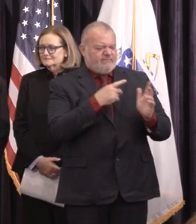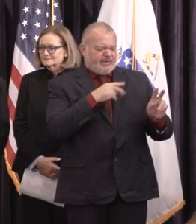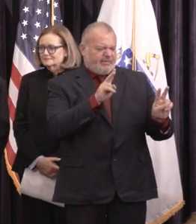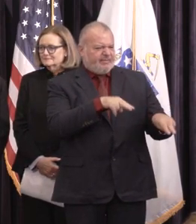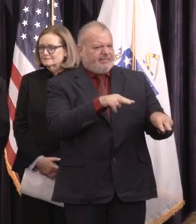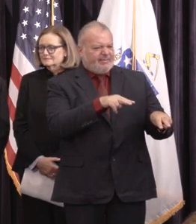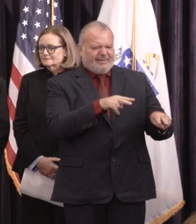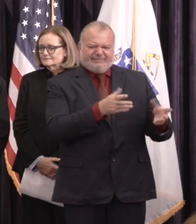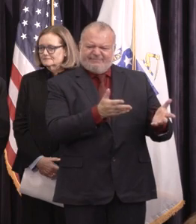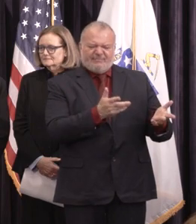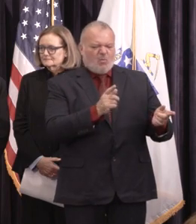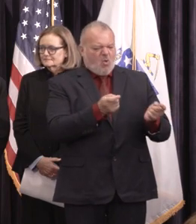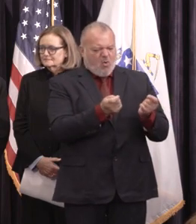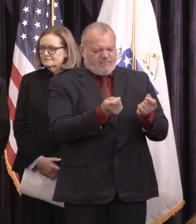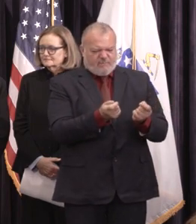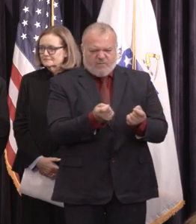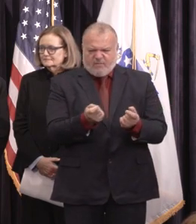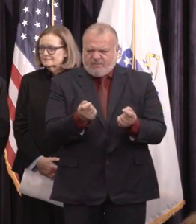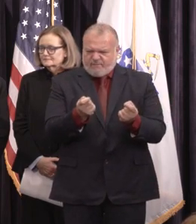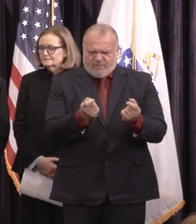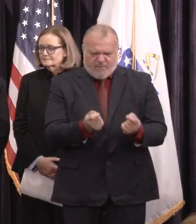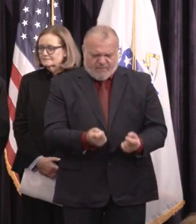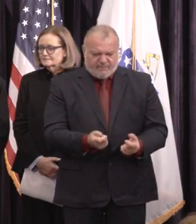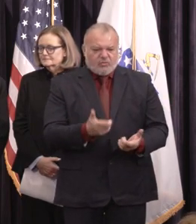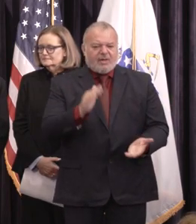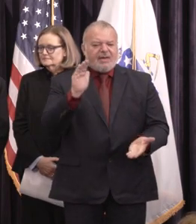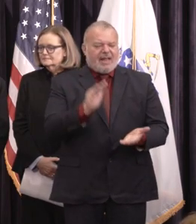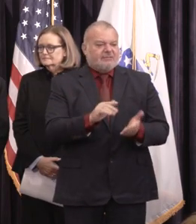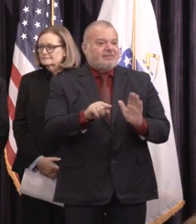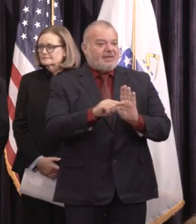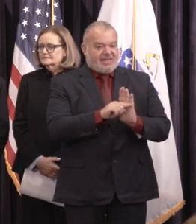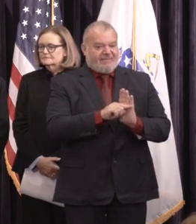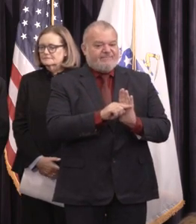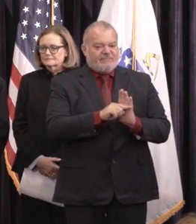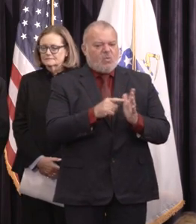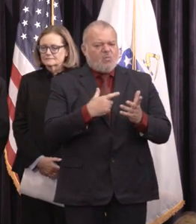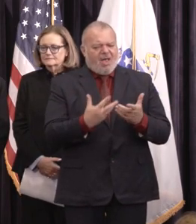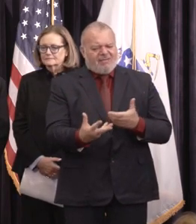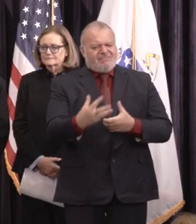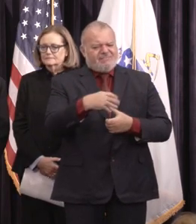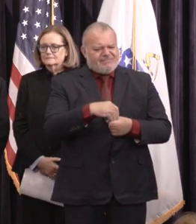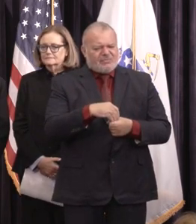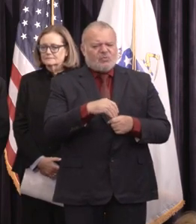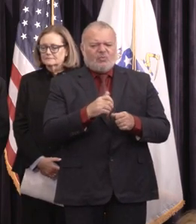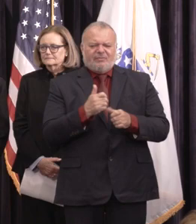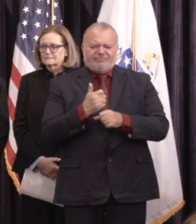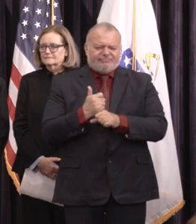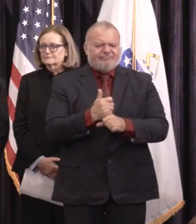consistency. Rehabilitation is a term that is no longer relevant to the work of MassAbility.